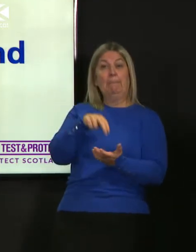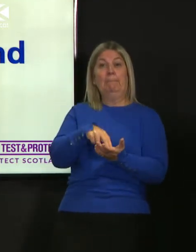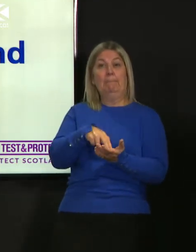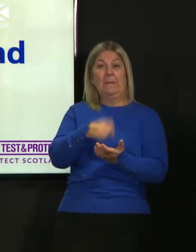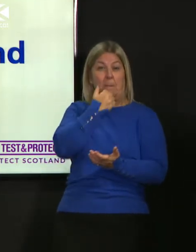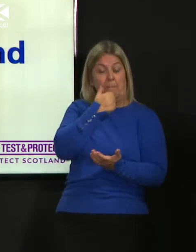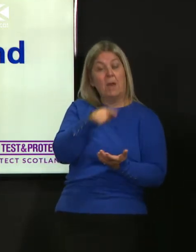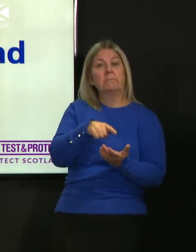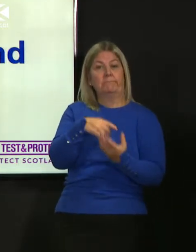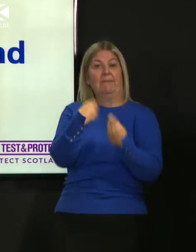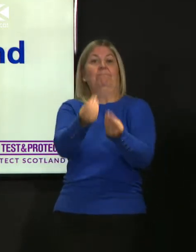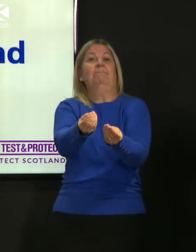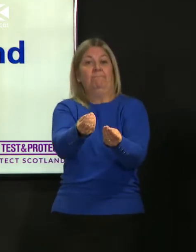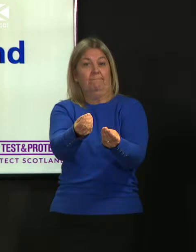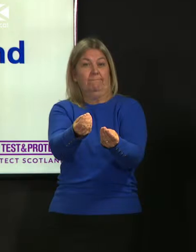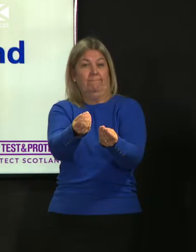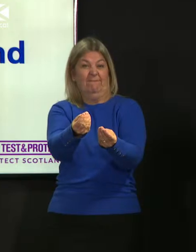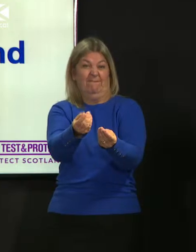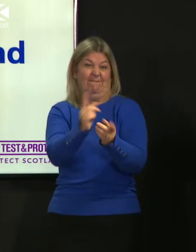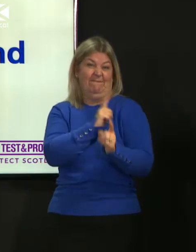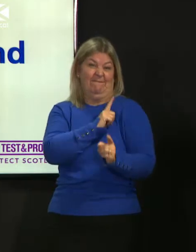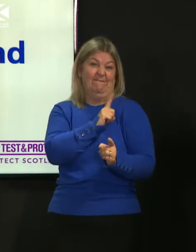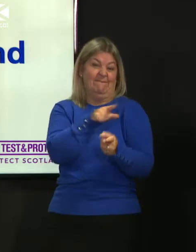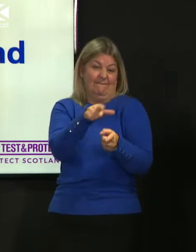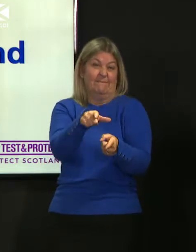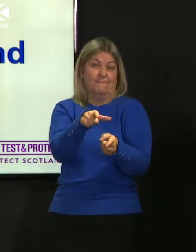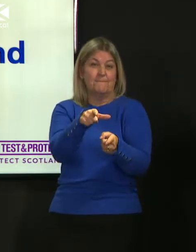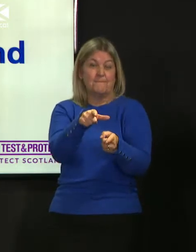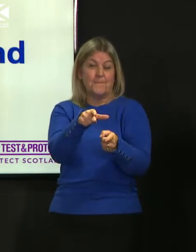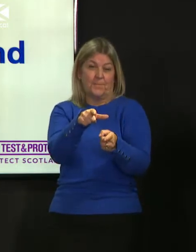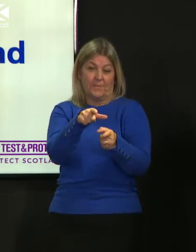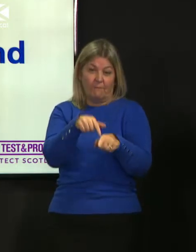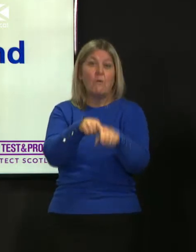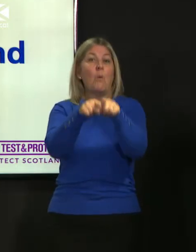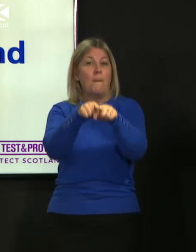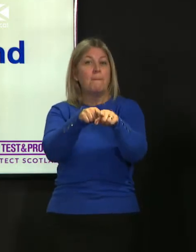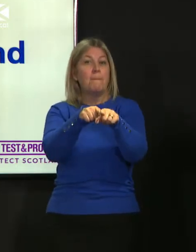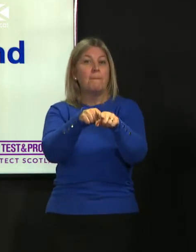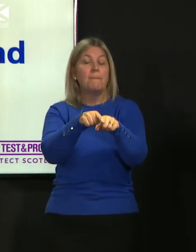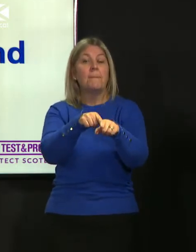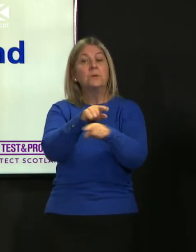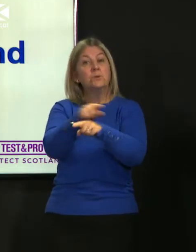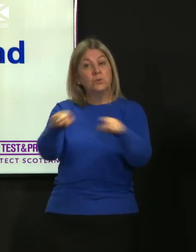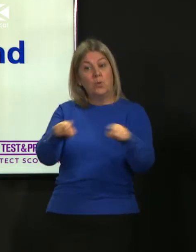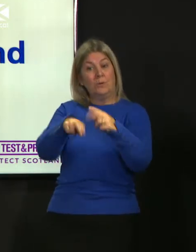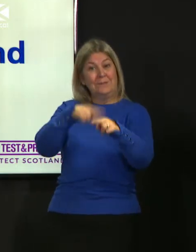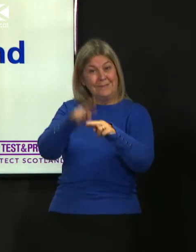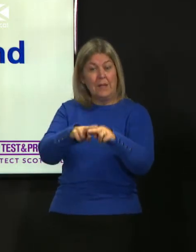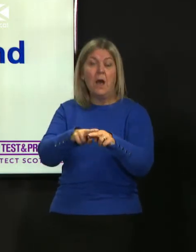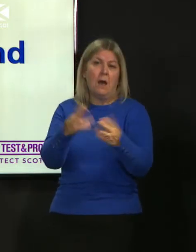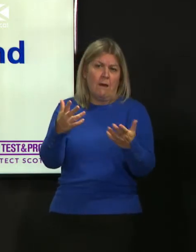and protect works, and they make decisions based on a significant number of years of experience and